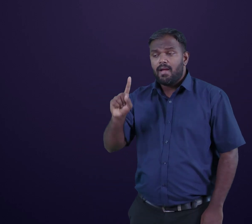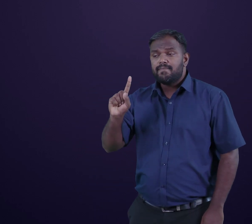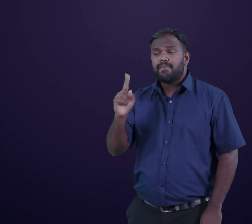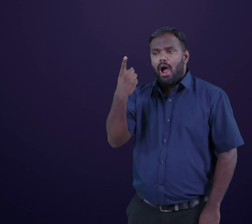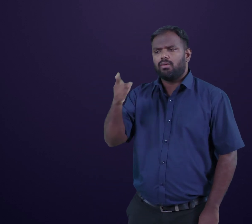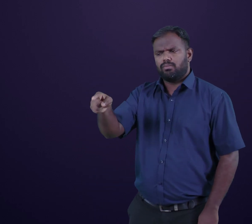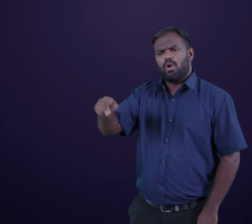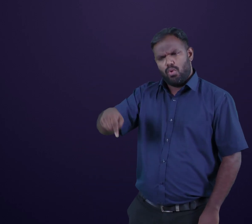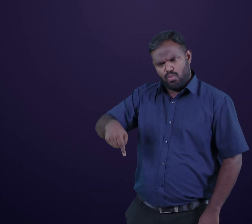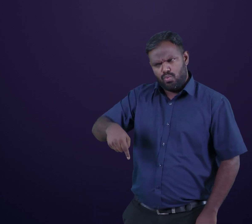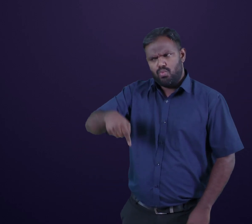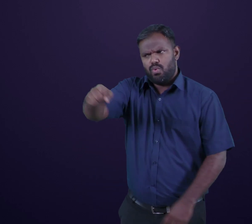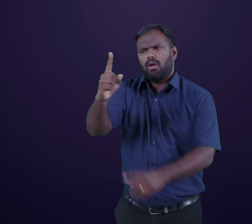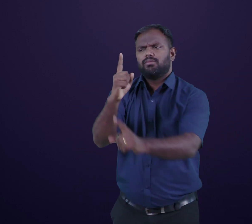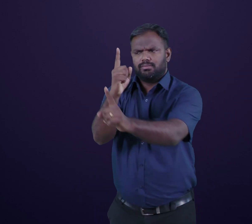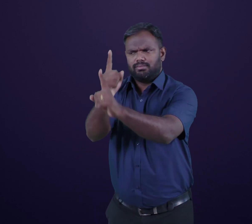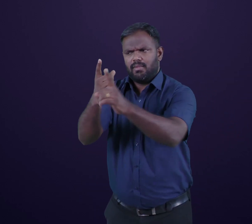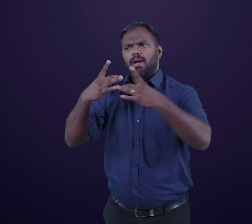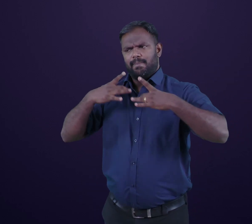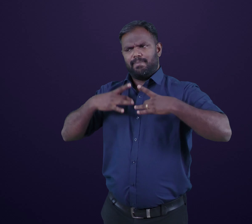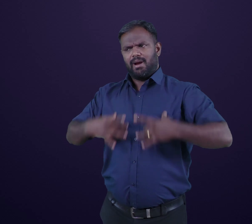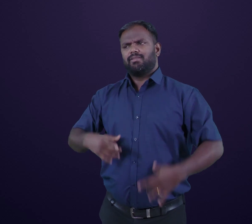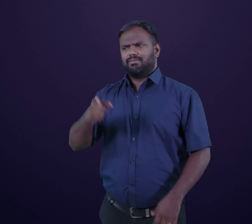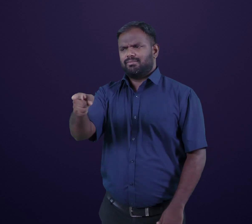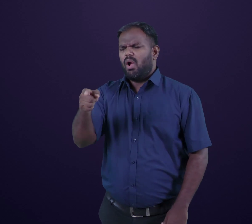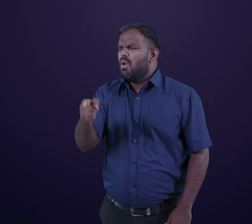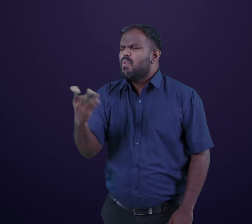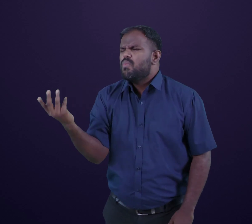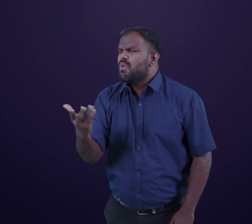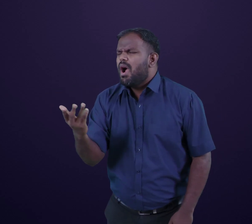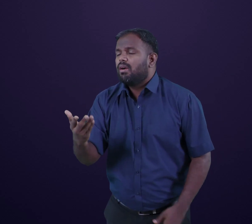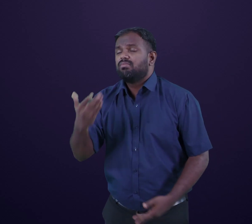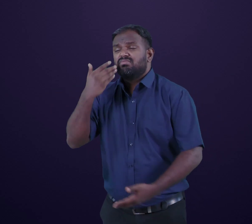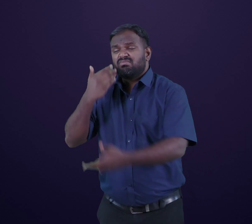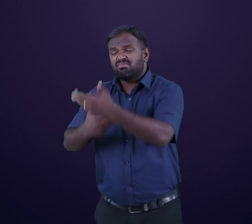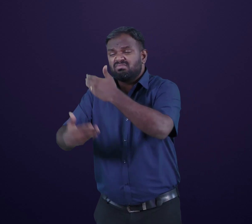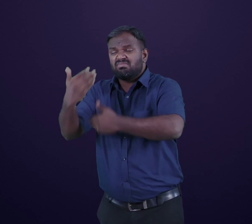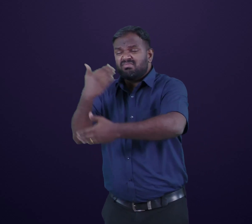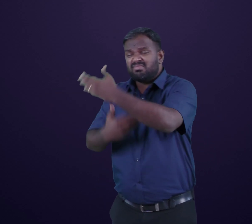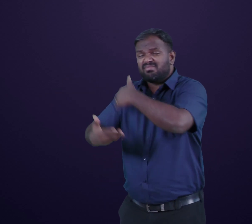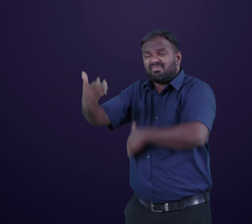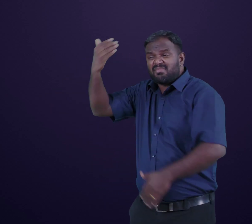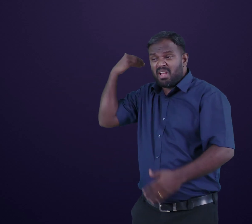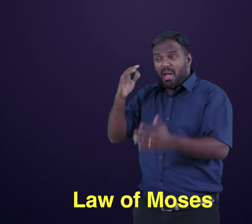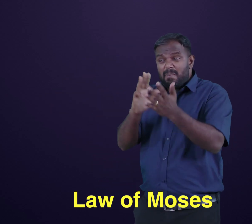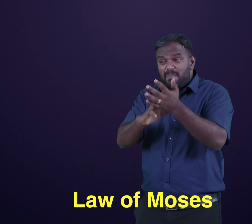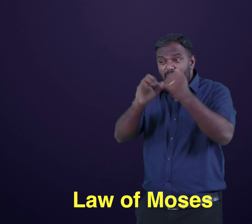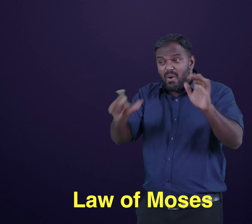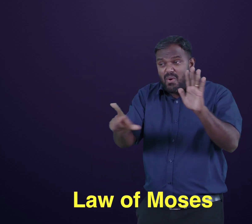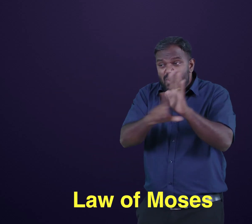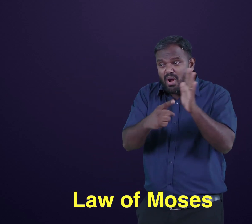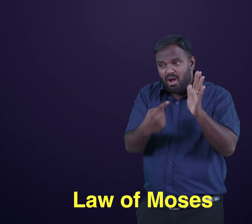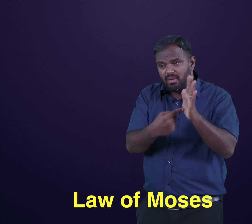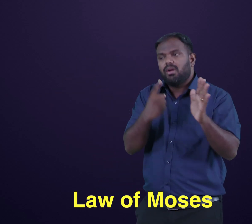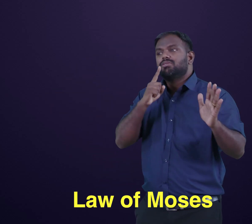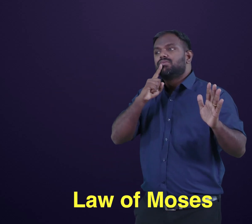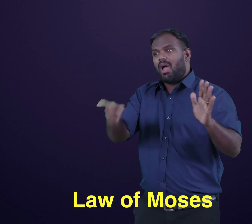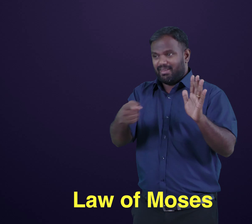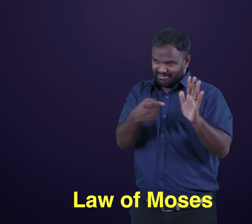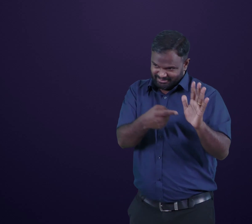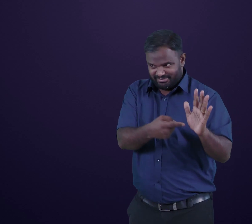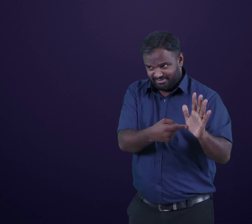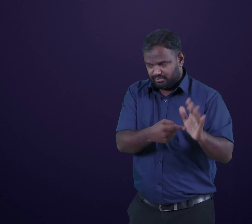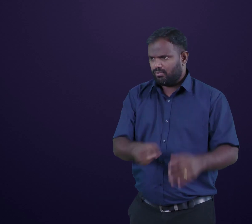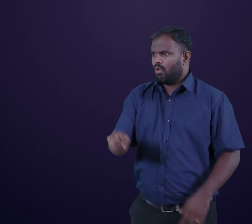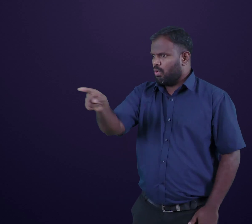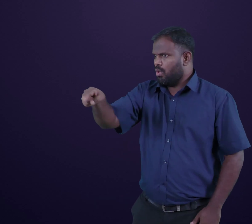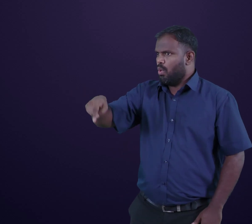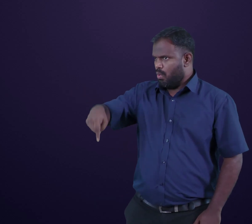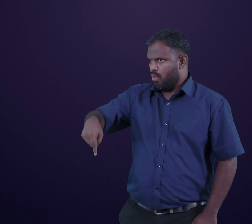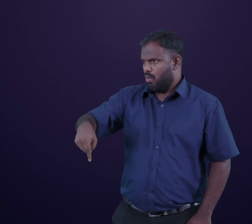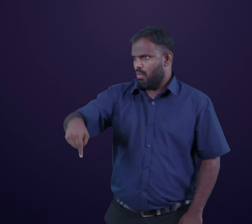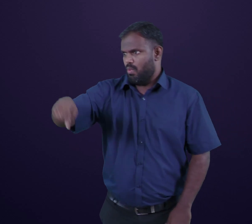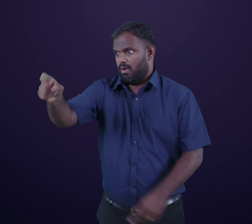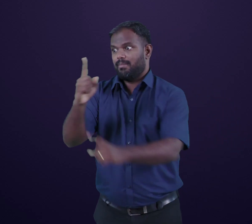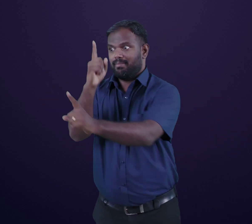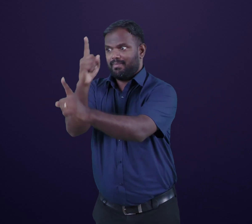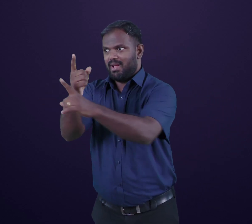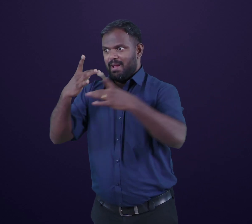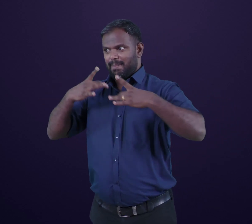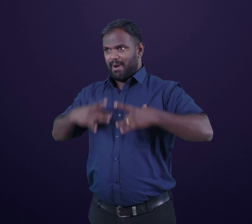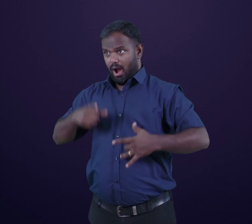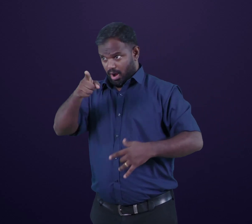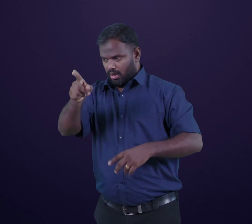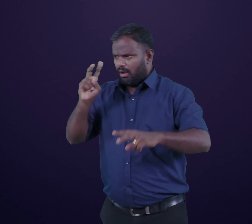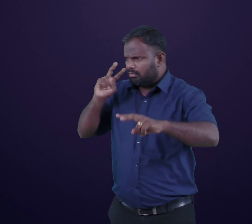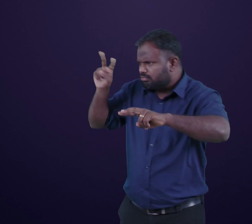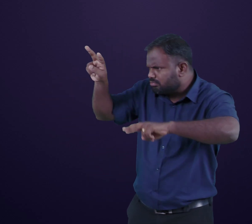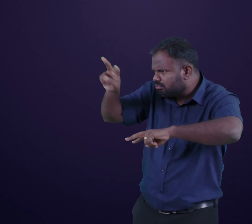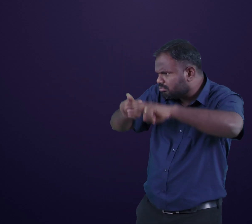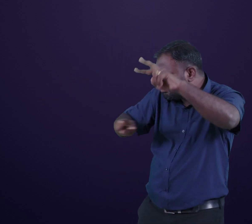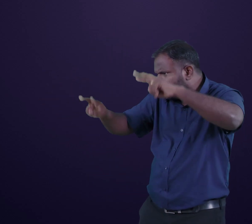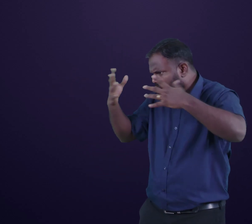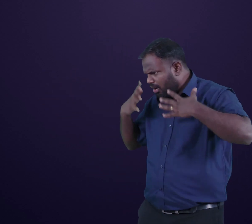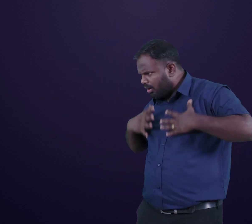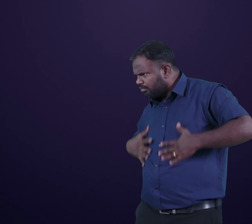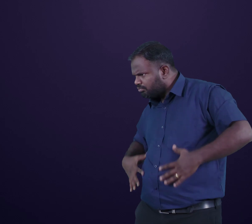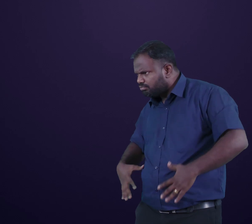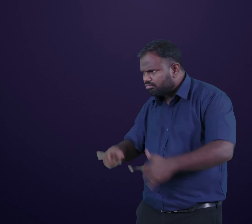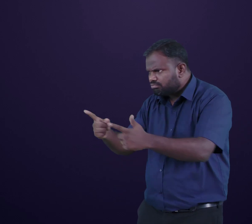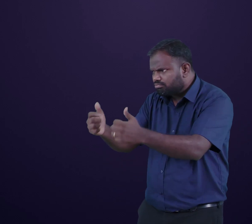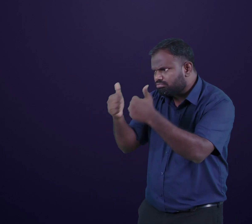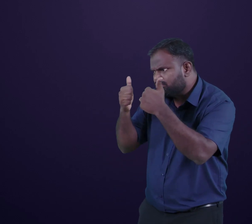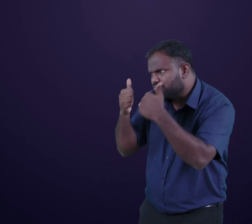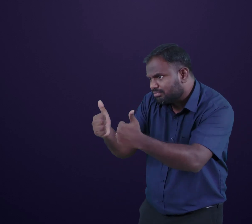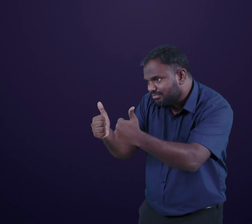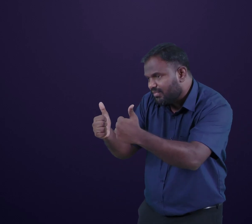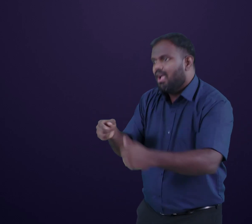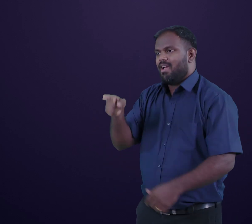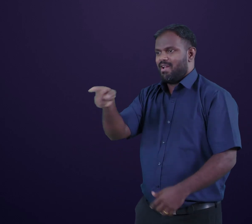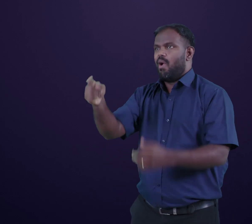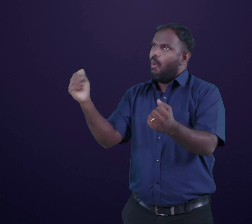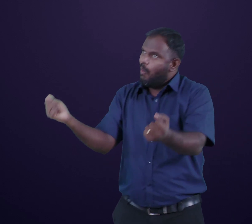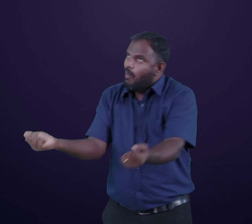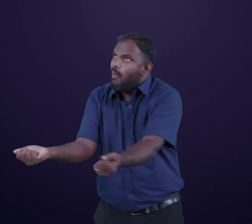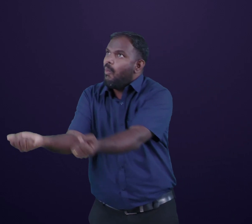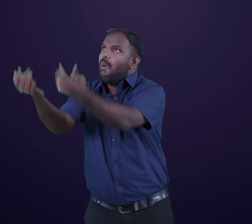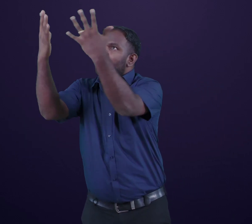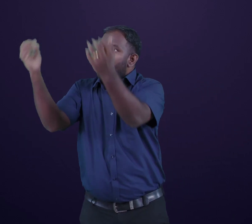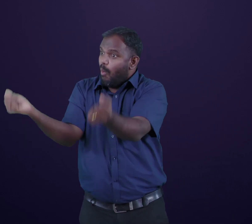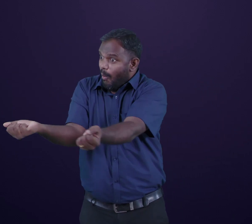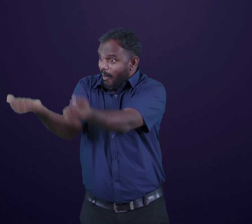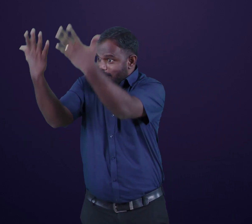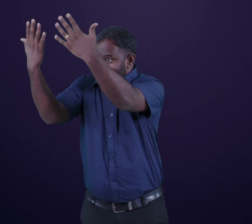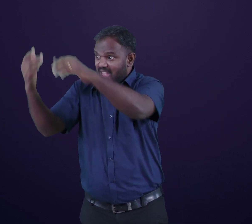But go and let the priest look at you. And offer the gift to God for your healing that Moses commanded.